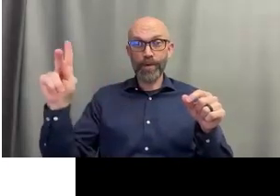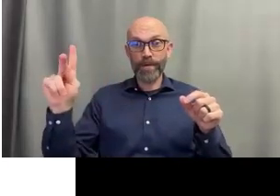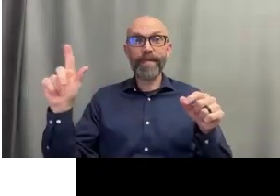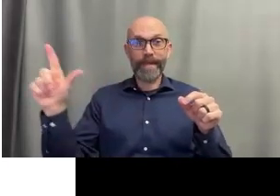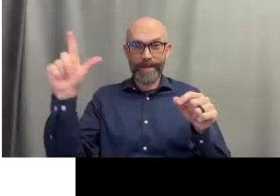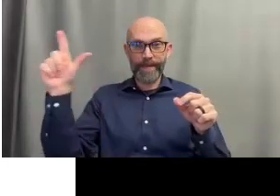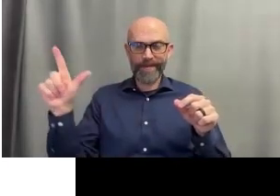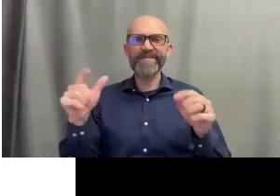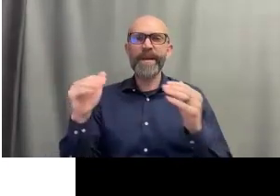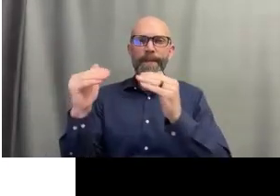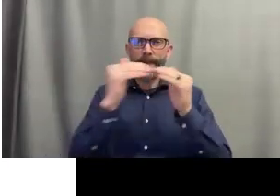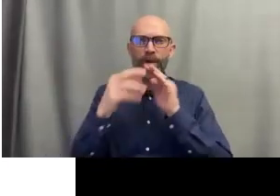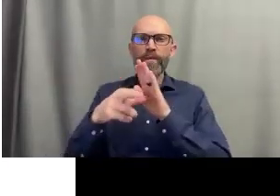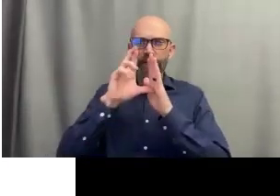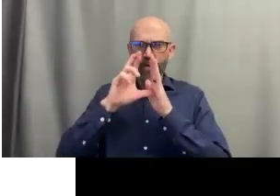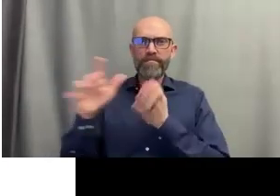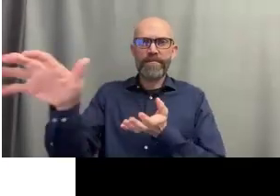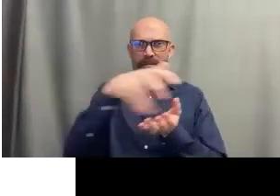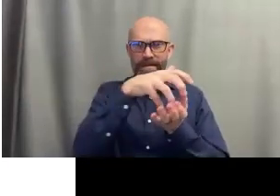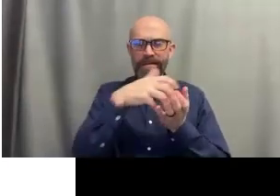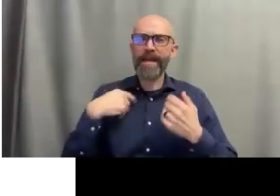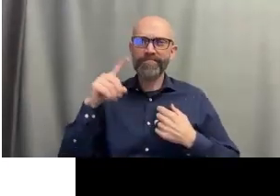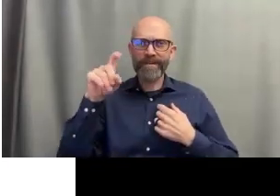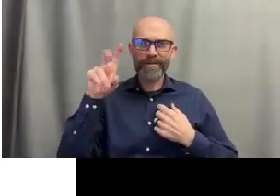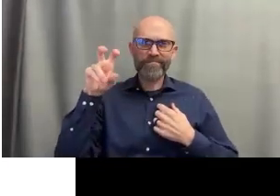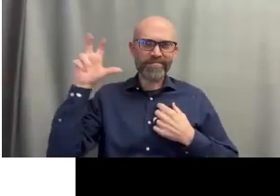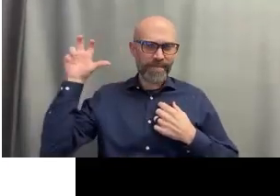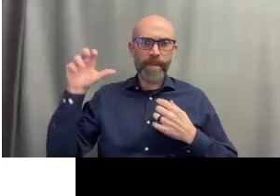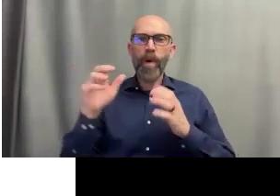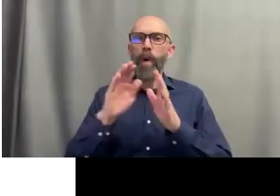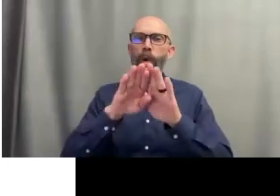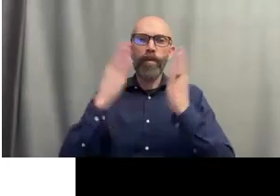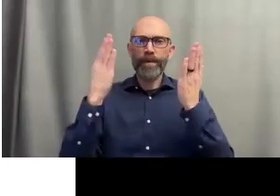It's got hundreds and hundreds of open textbooks, multiple subjects.